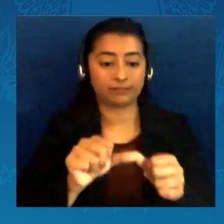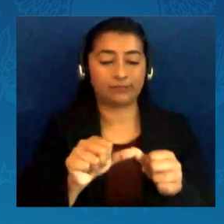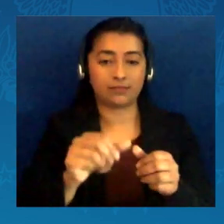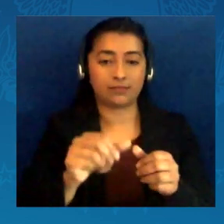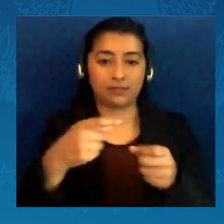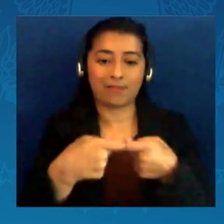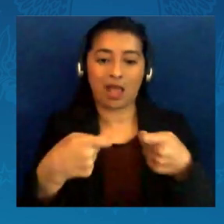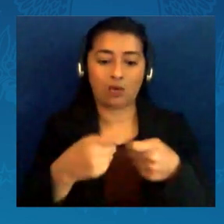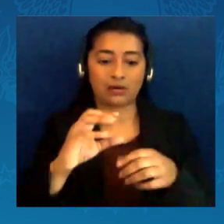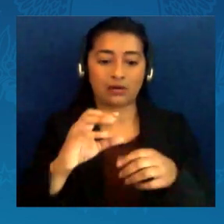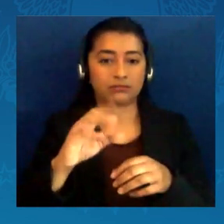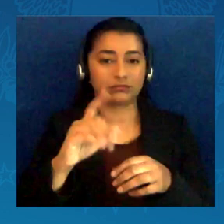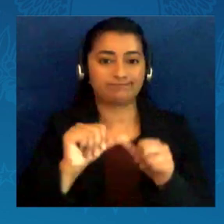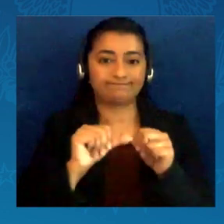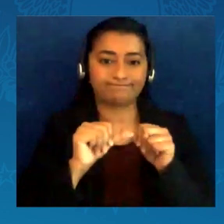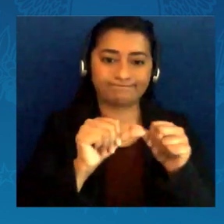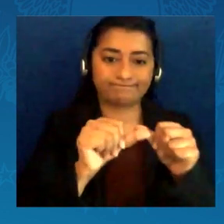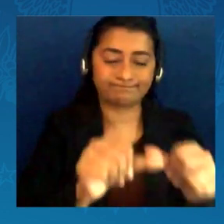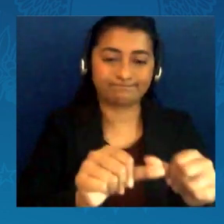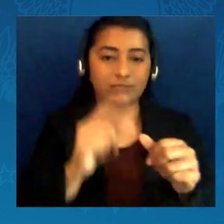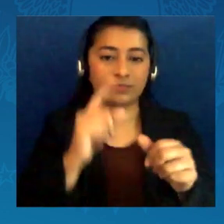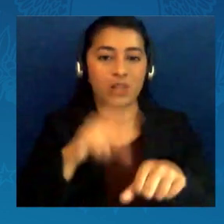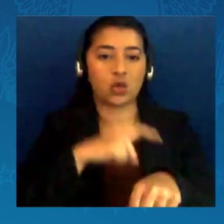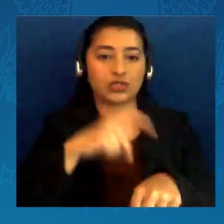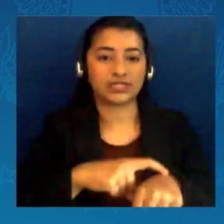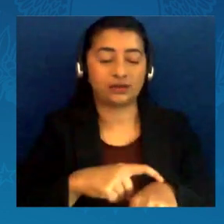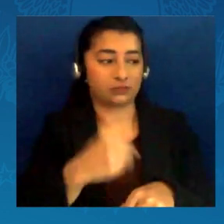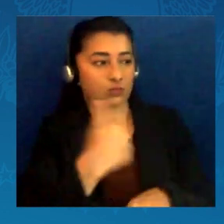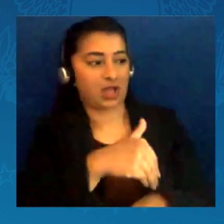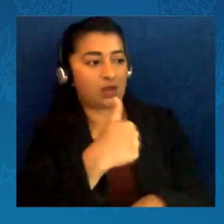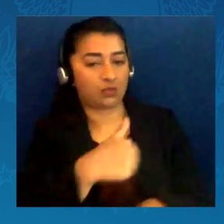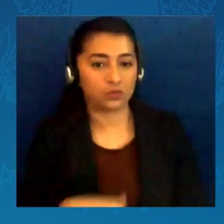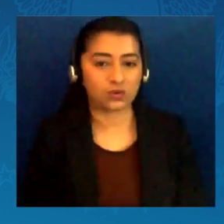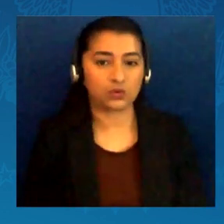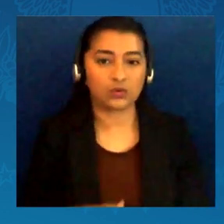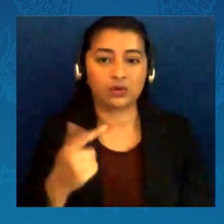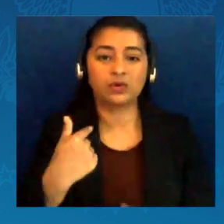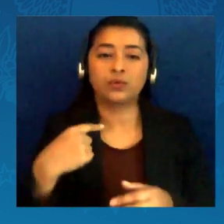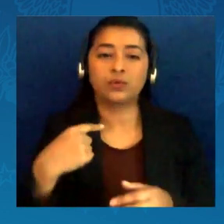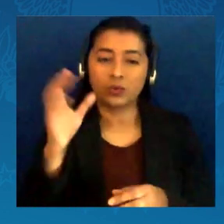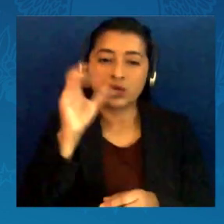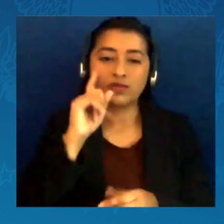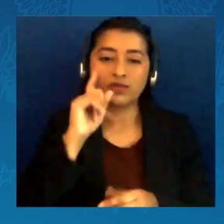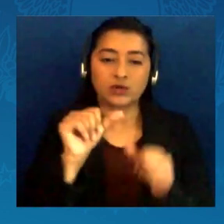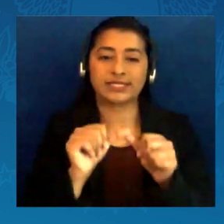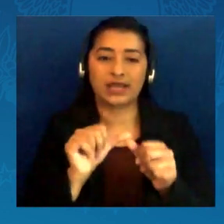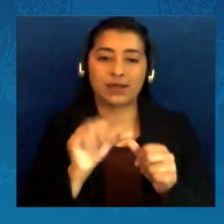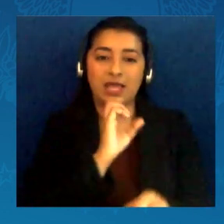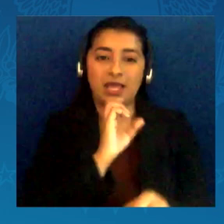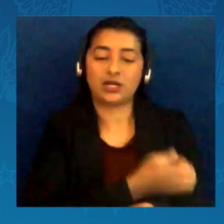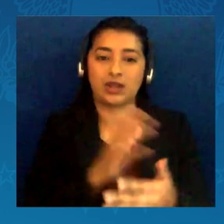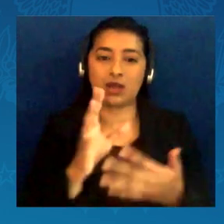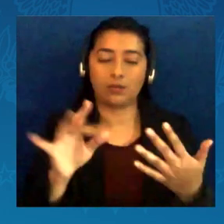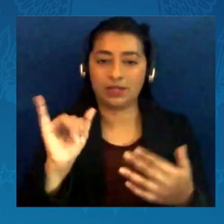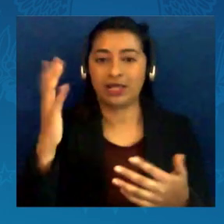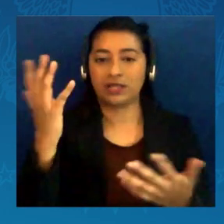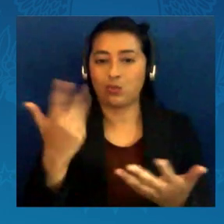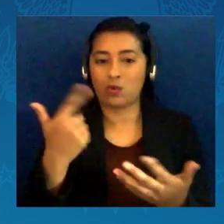We're seriously looking for sustainable energy options. That's what I want to work on. The Vice President: Oh, that's fantastic.